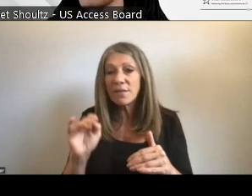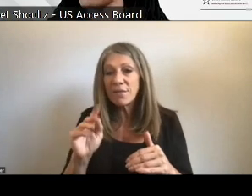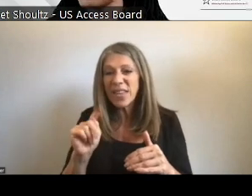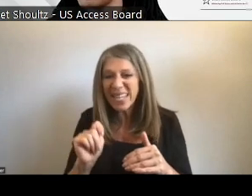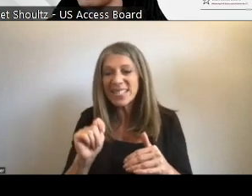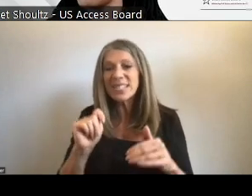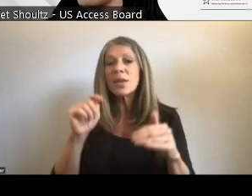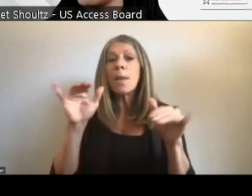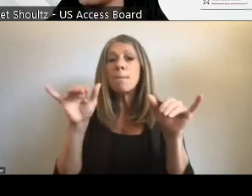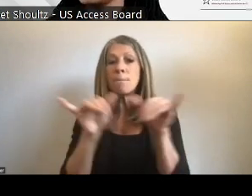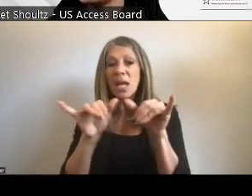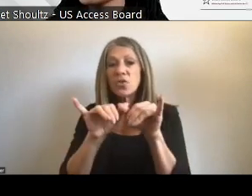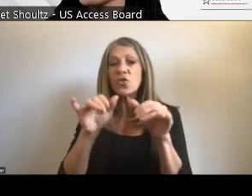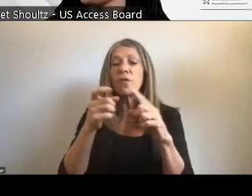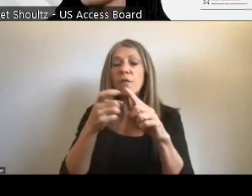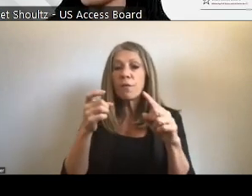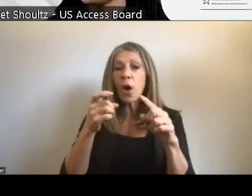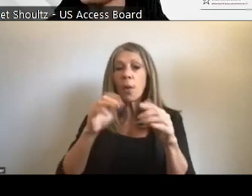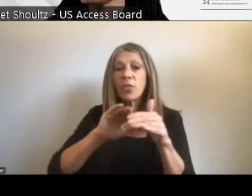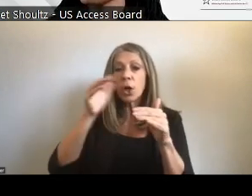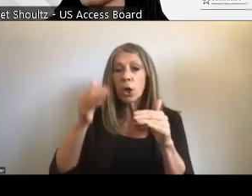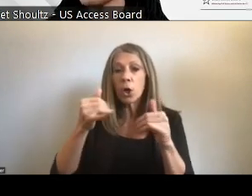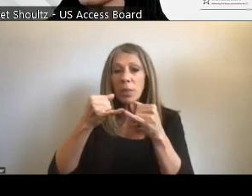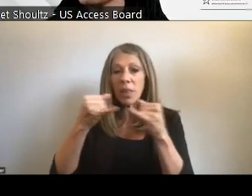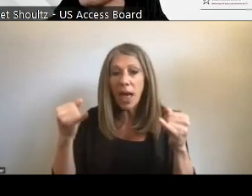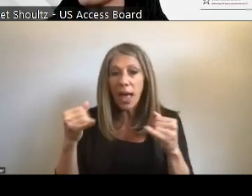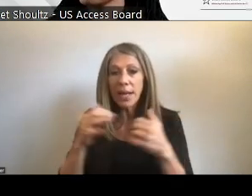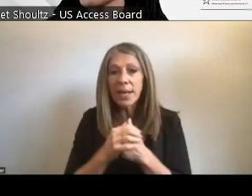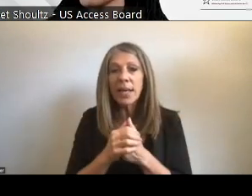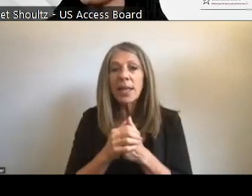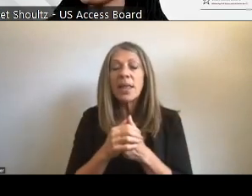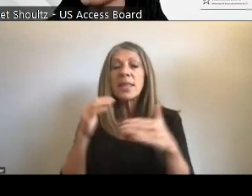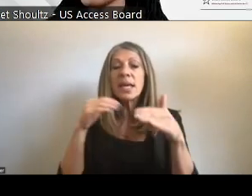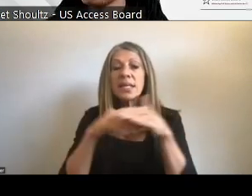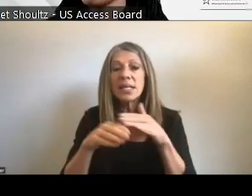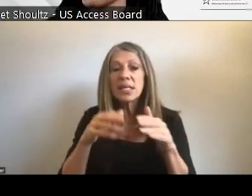right-of-way line, the accessible parallel answering parking space may have the same